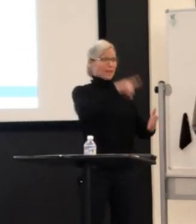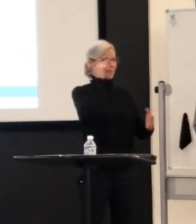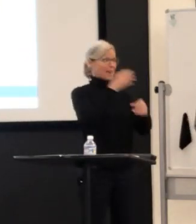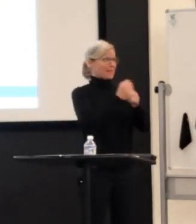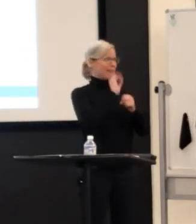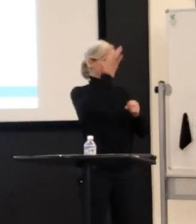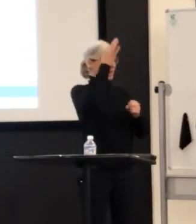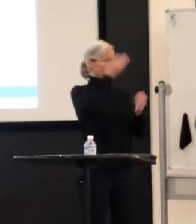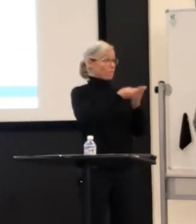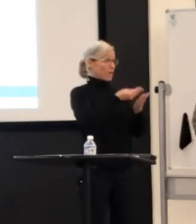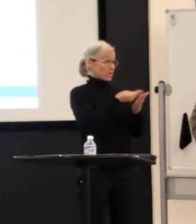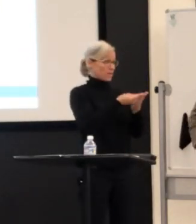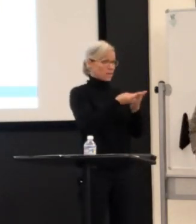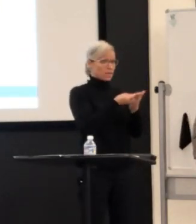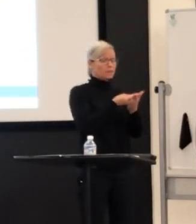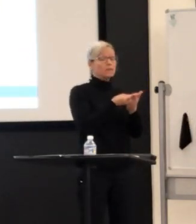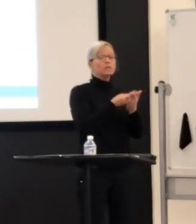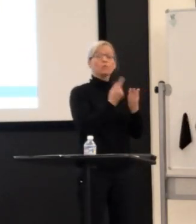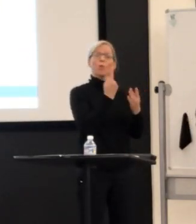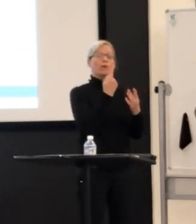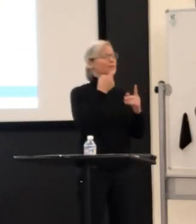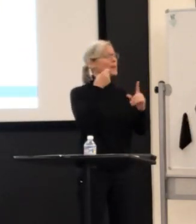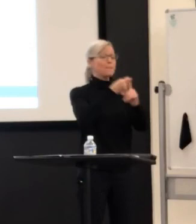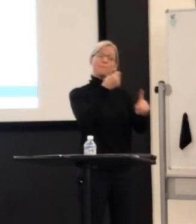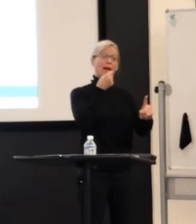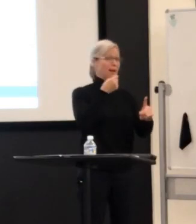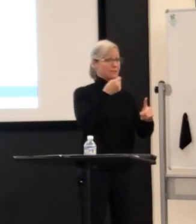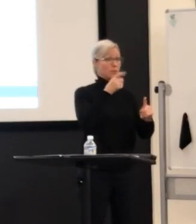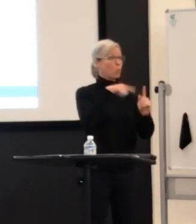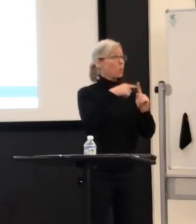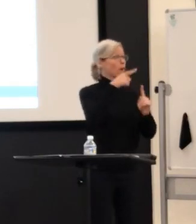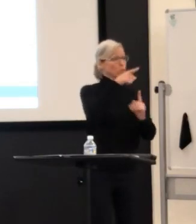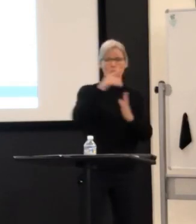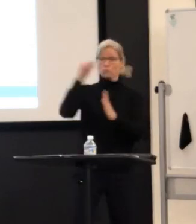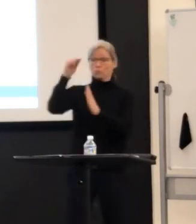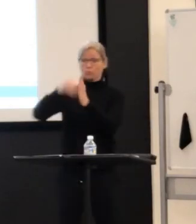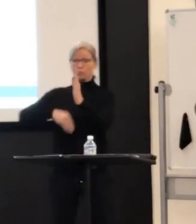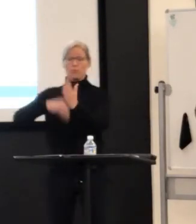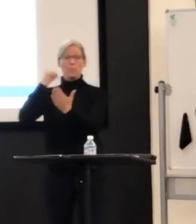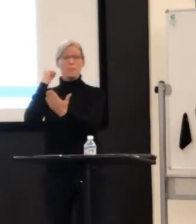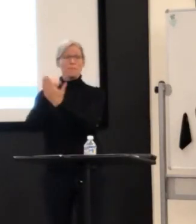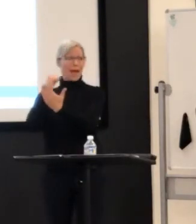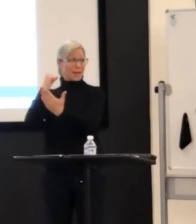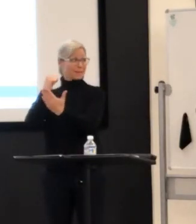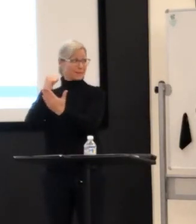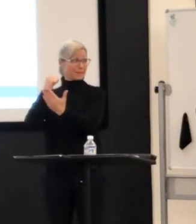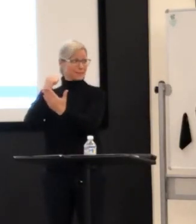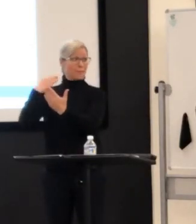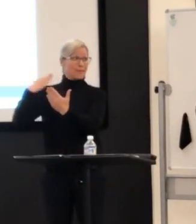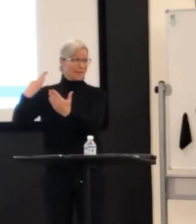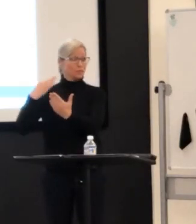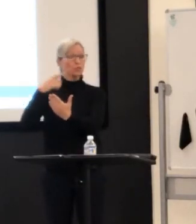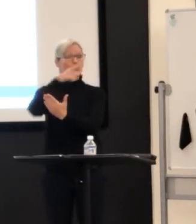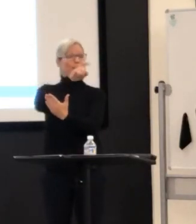is that when you file a patent application you have to state in it that you've received federal funding for the invention,